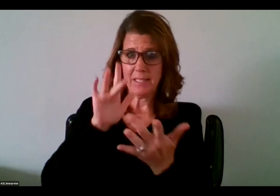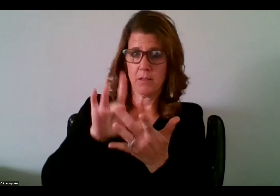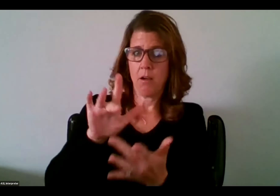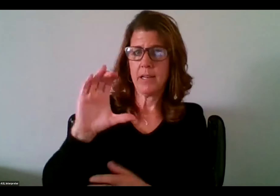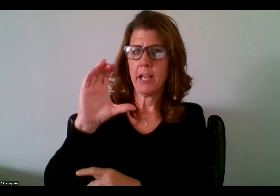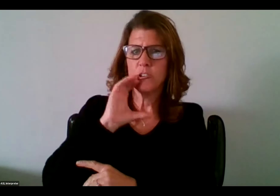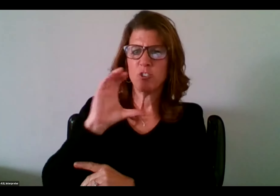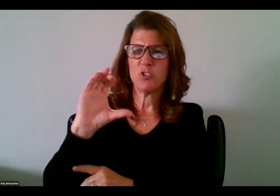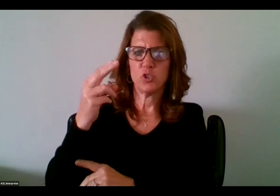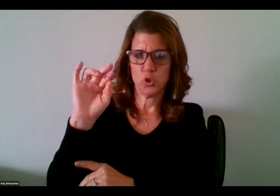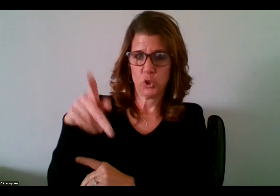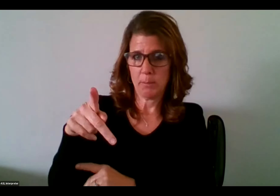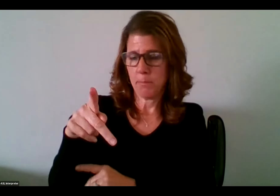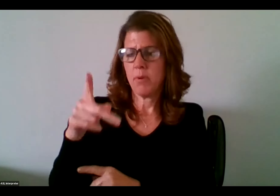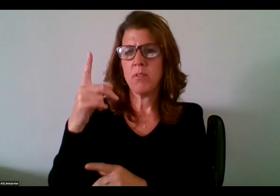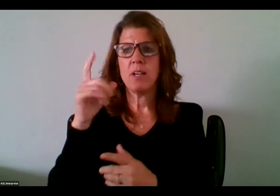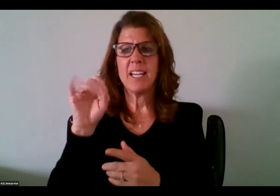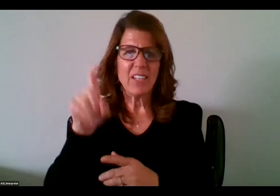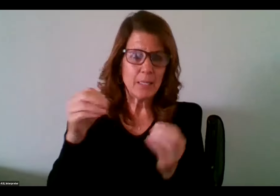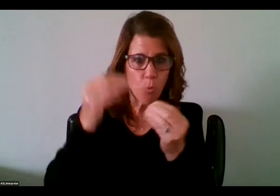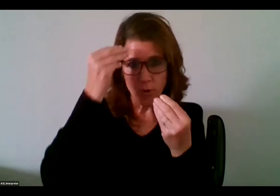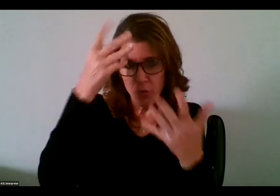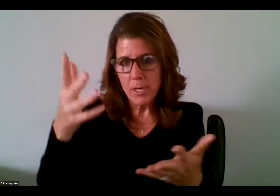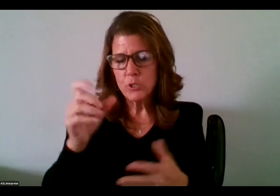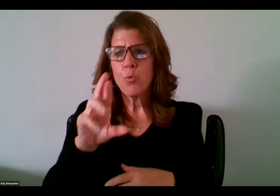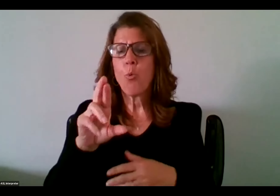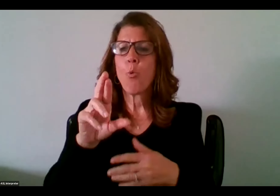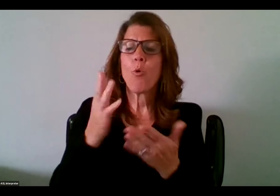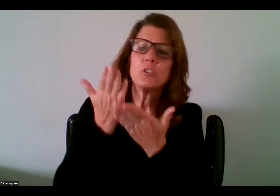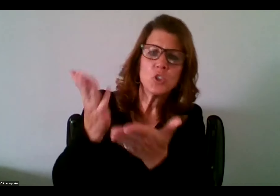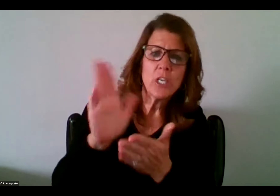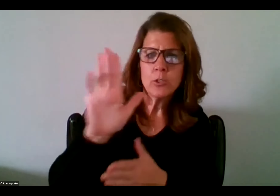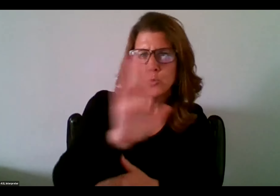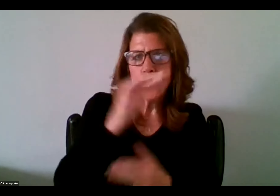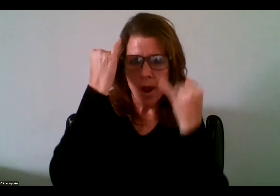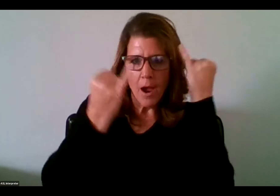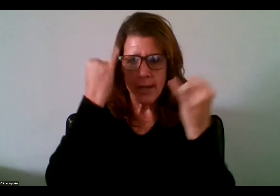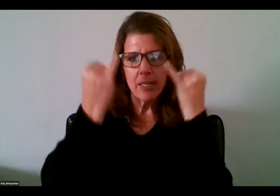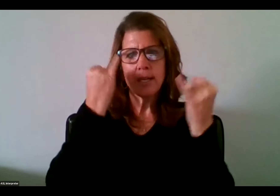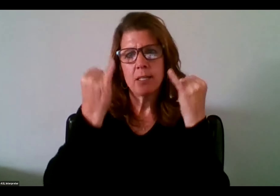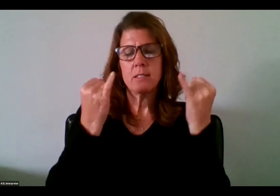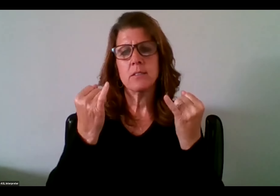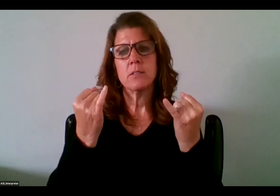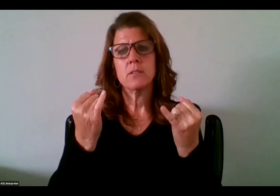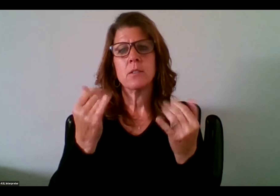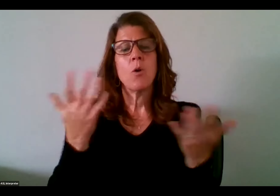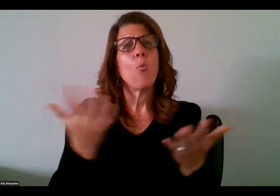for more information on that. Or to give him any ideas about what reasonable accommodation